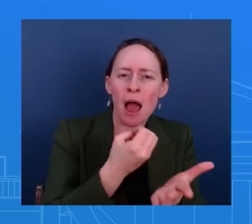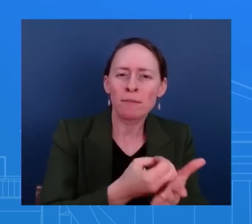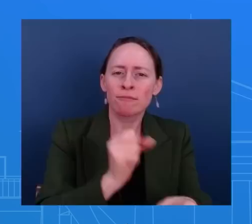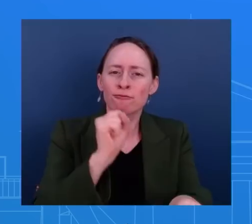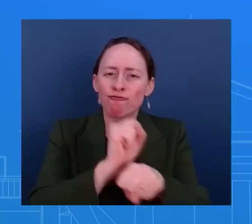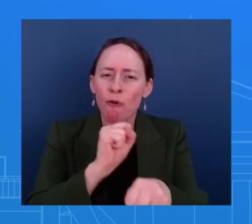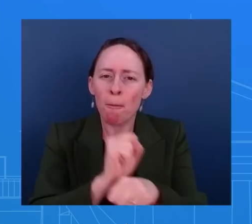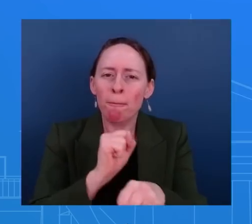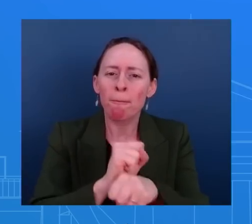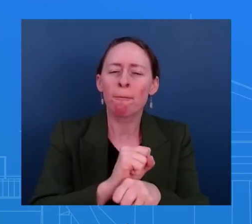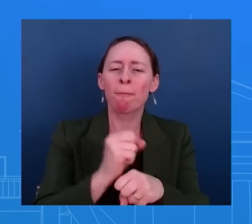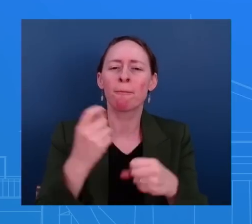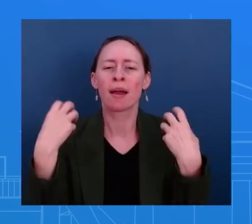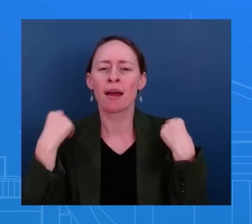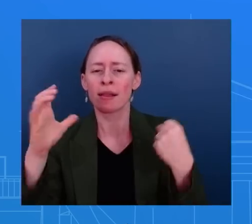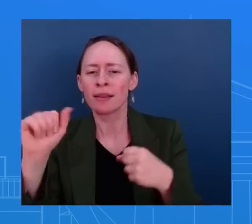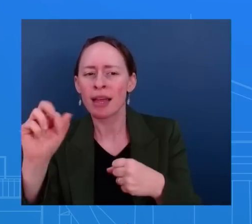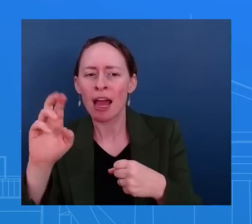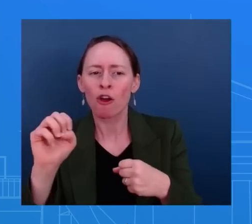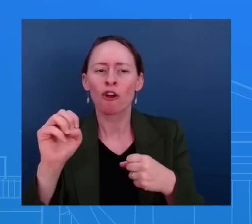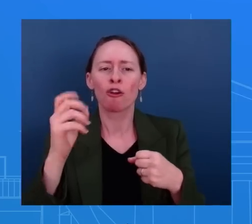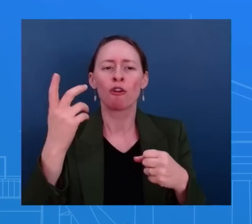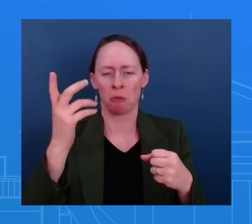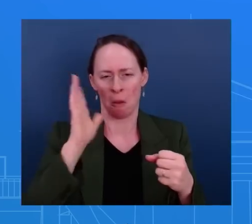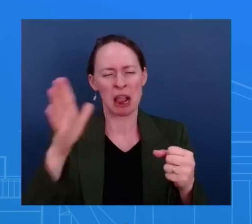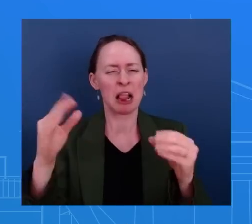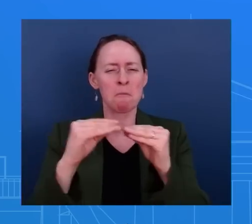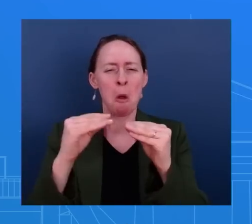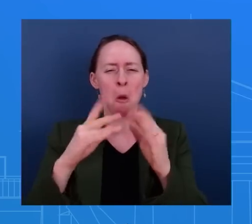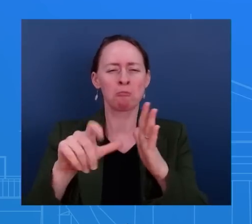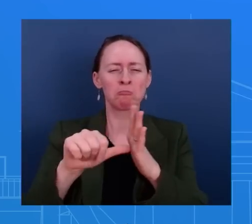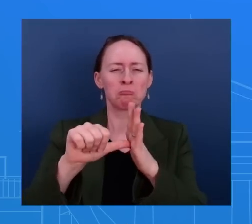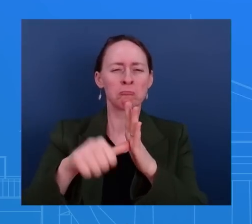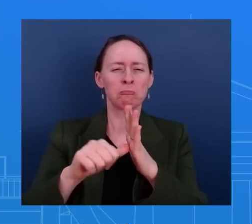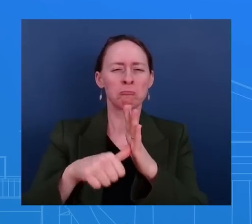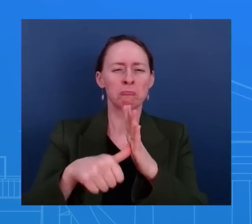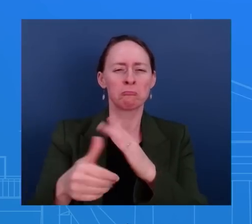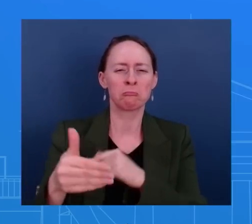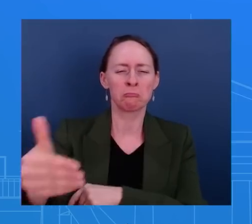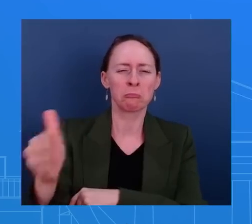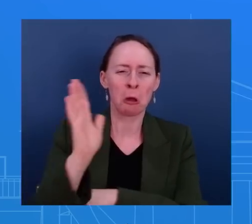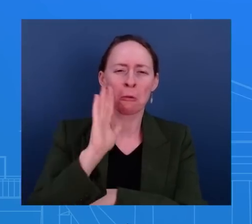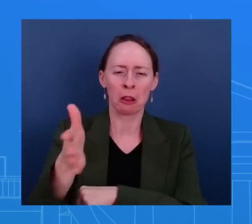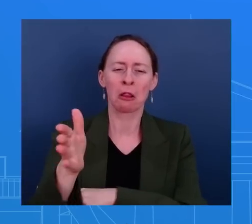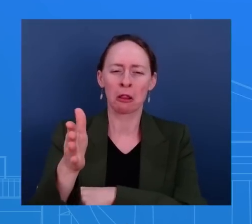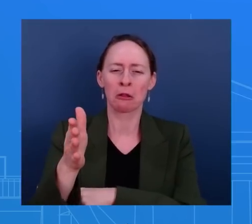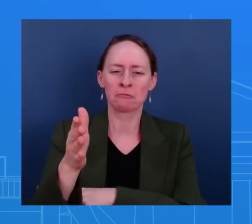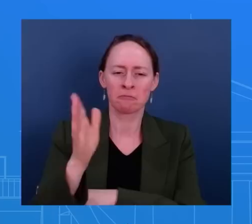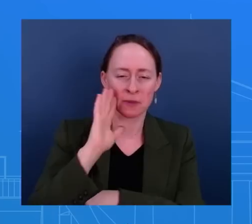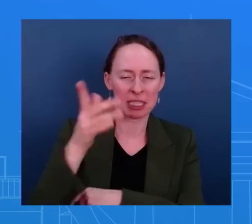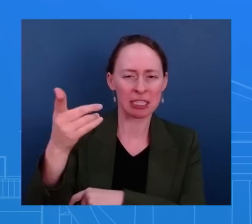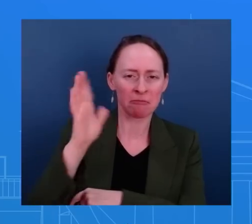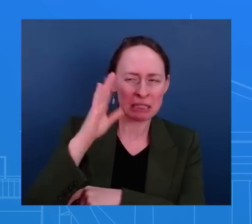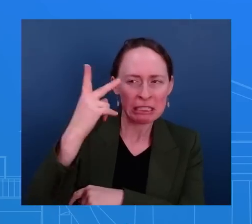And so, you'll hear more from this president as time goes by. And -- and the American people, that's what's --